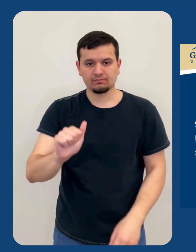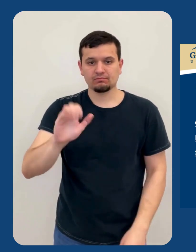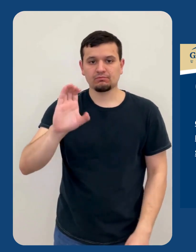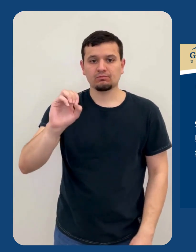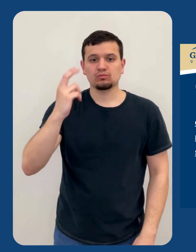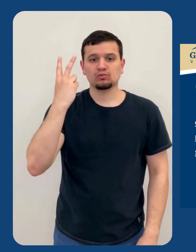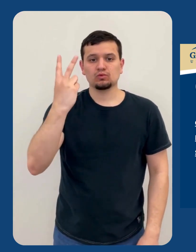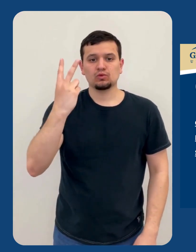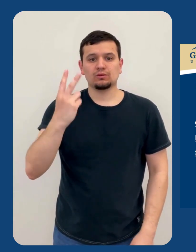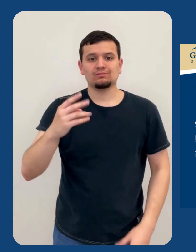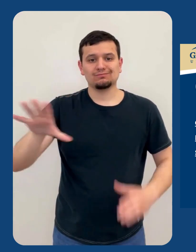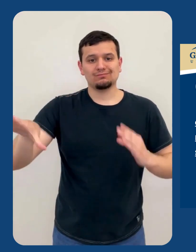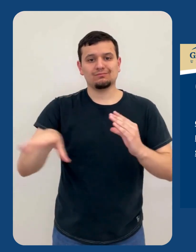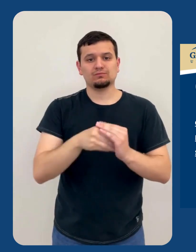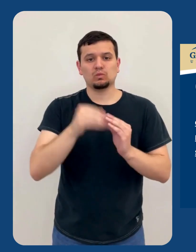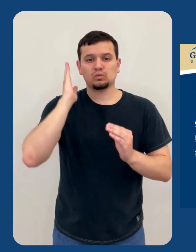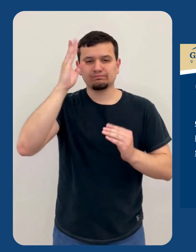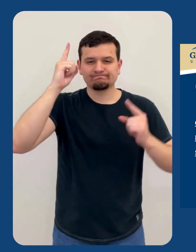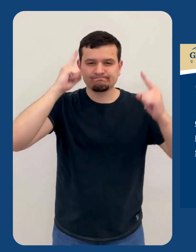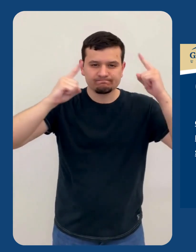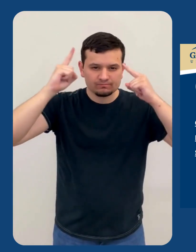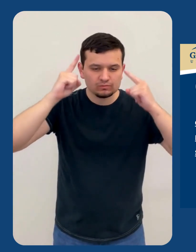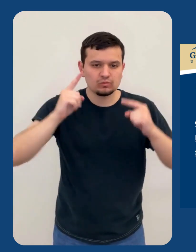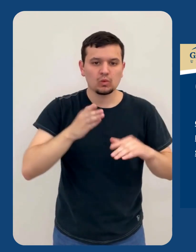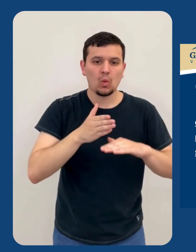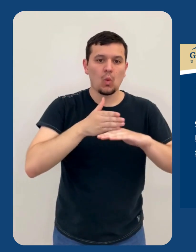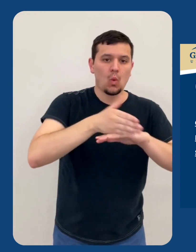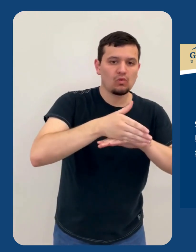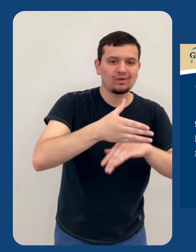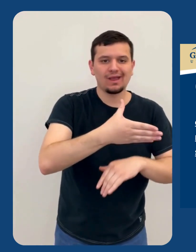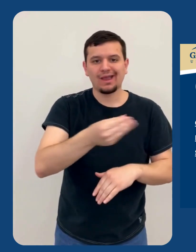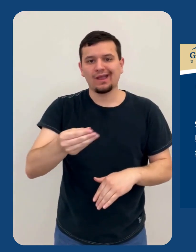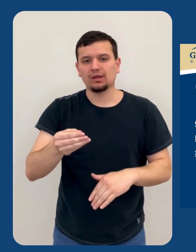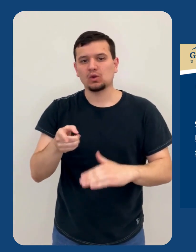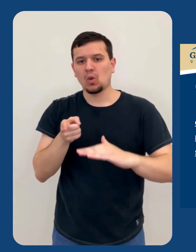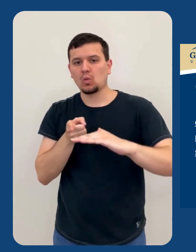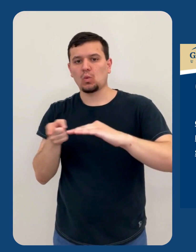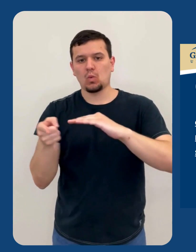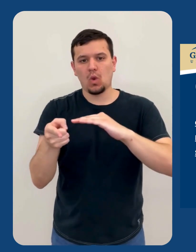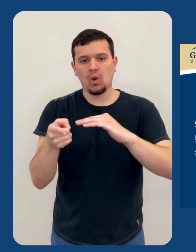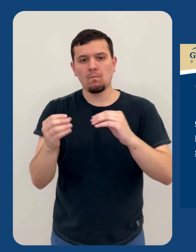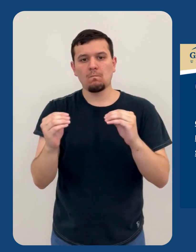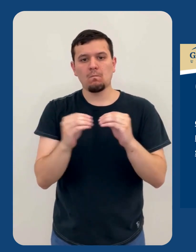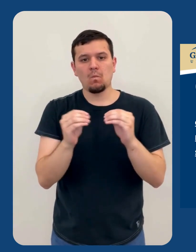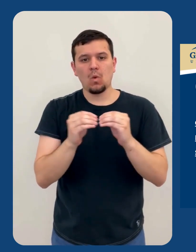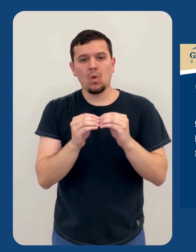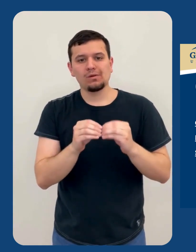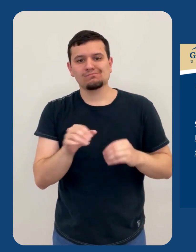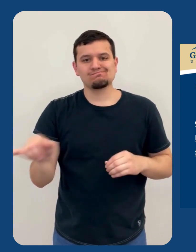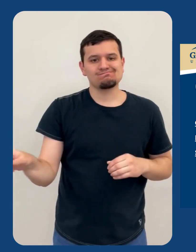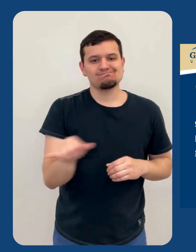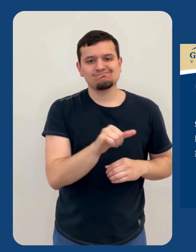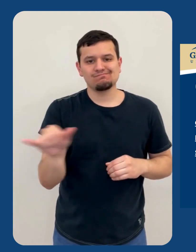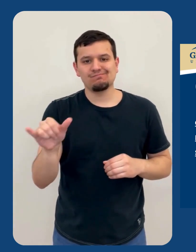ACE2 additionally will consider “over” and “across” to be semantically more similar